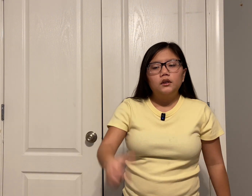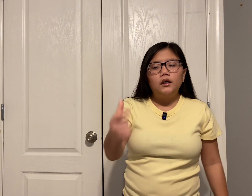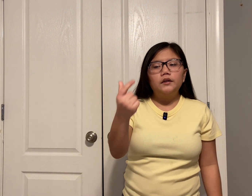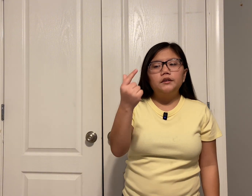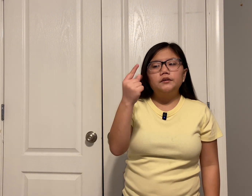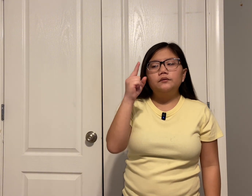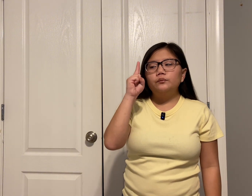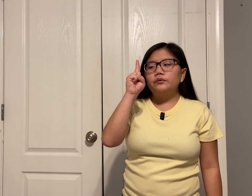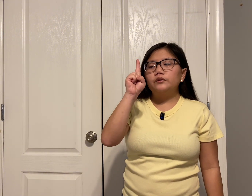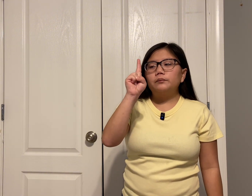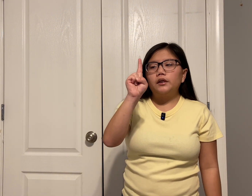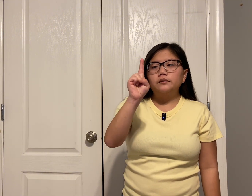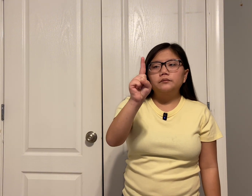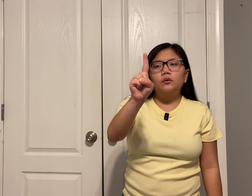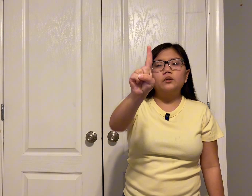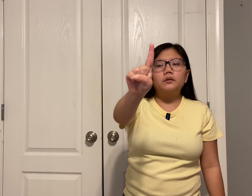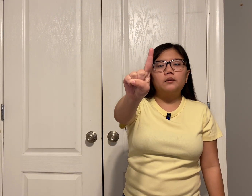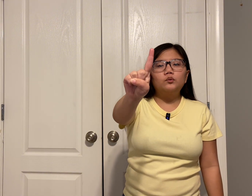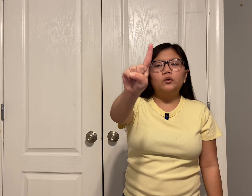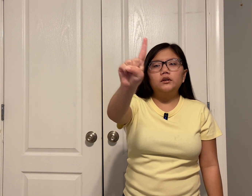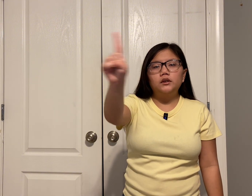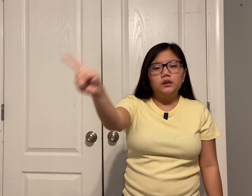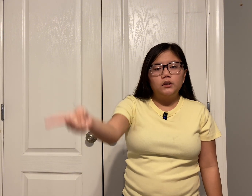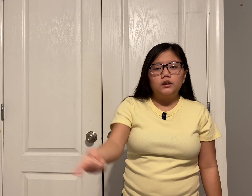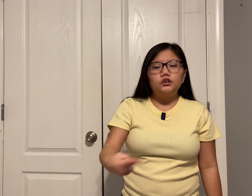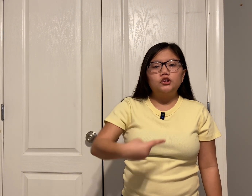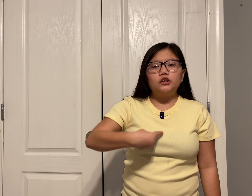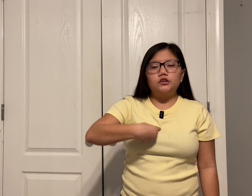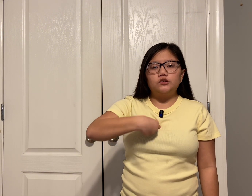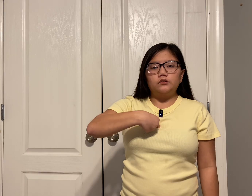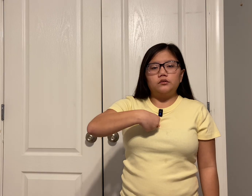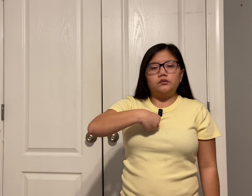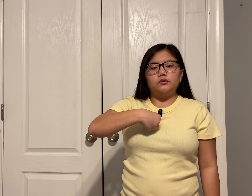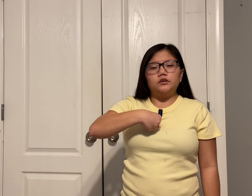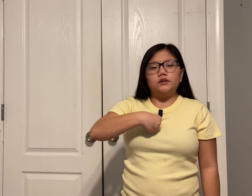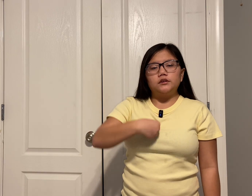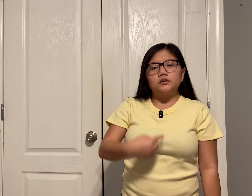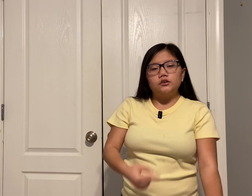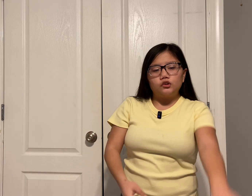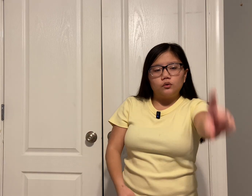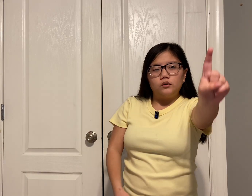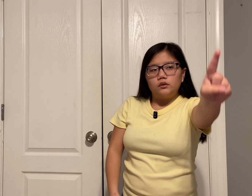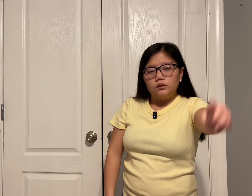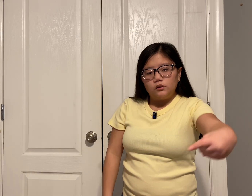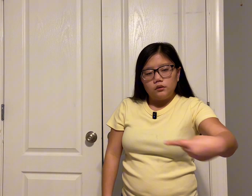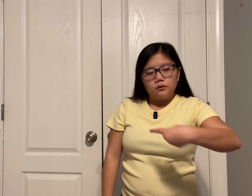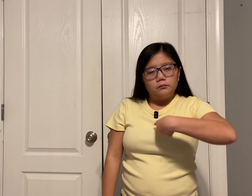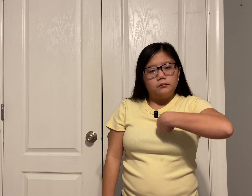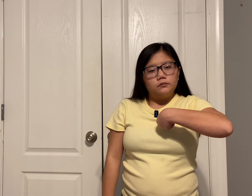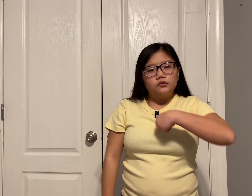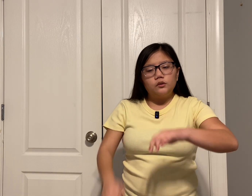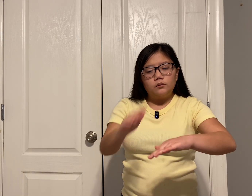And then with your dominant hand hold up the number one and it should touch your chest. So, so on me or on me or or.